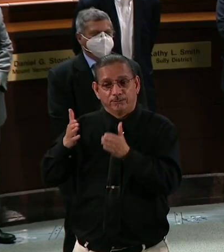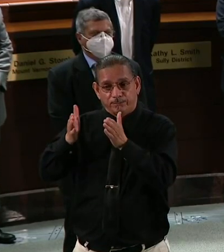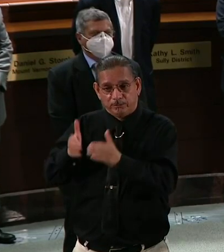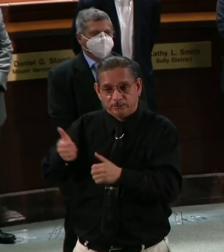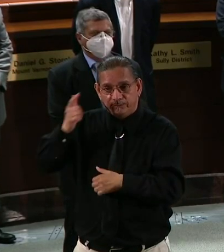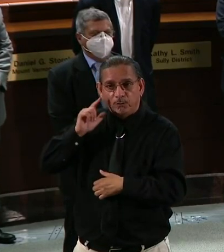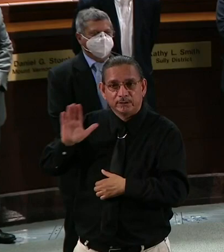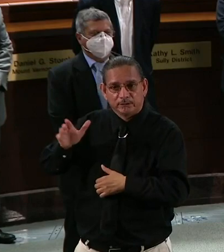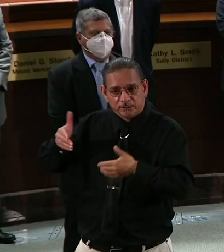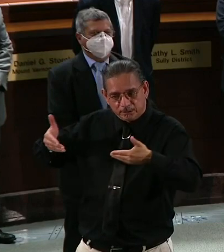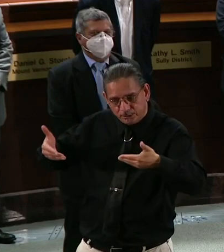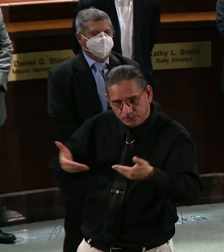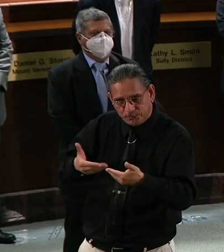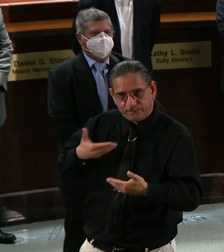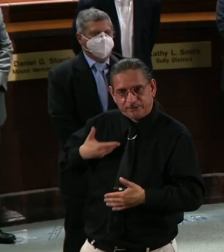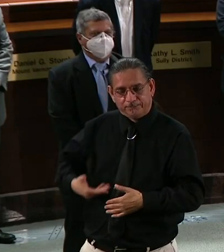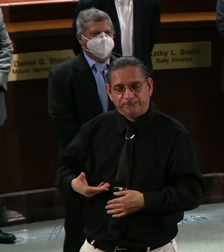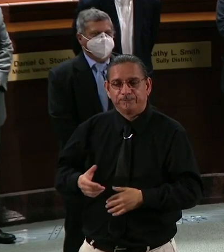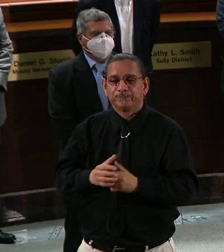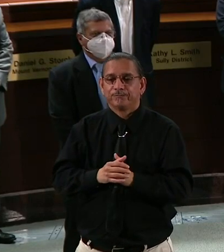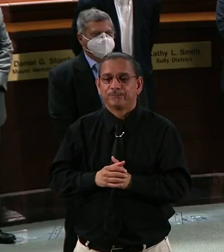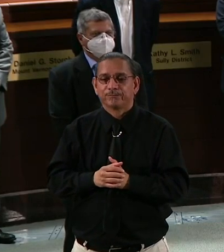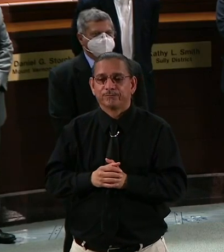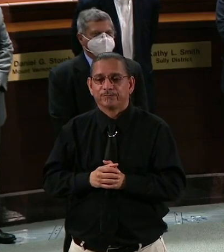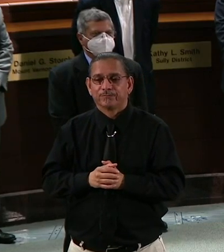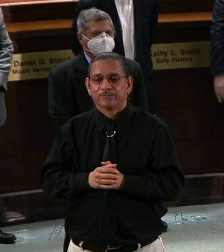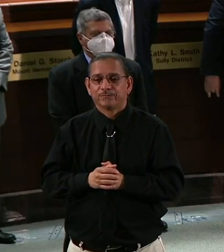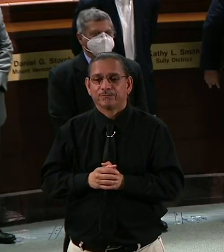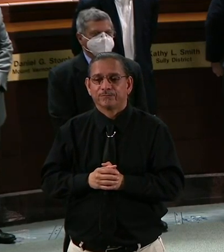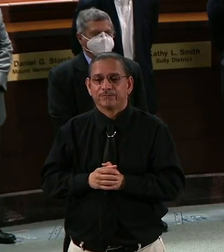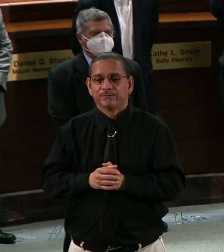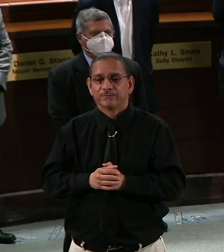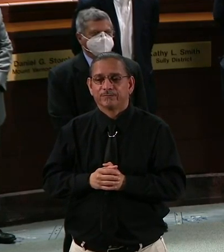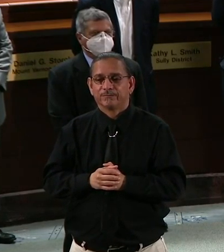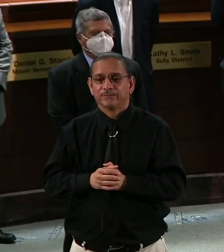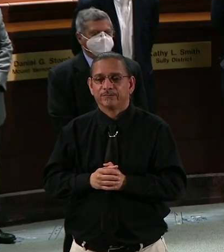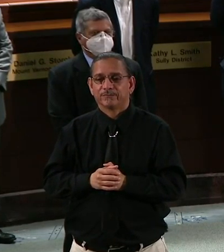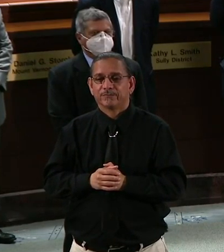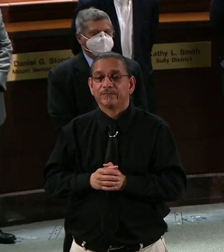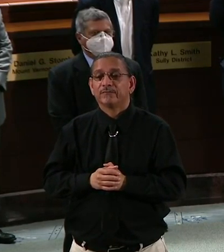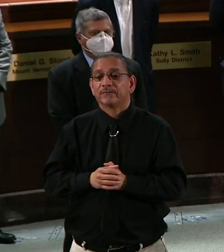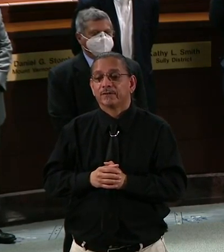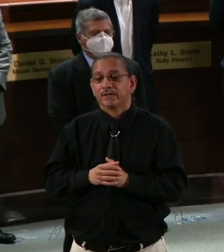MOSCOW. ESTIMATES THAT HE IS PART OF. LITTLE BIT MEDICAL